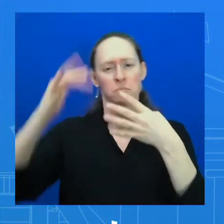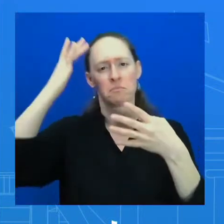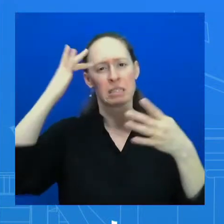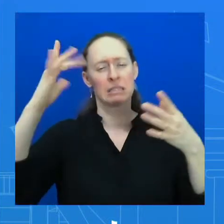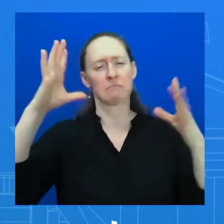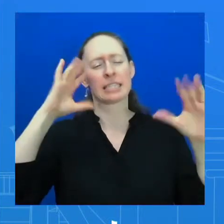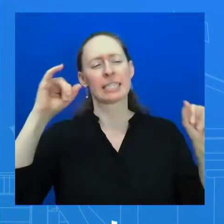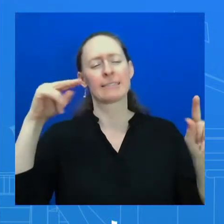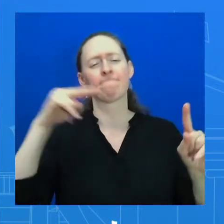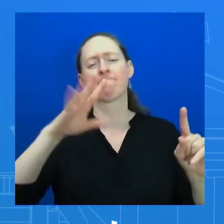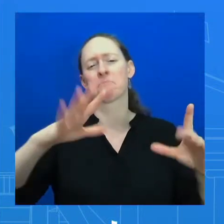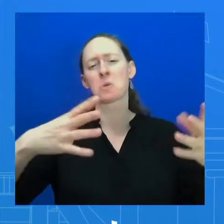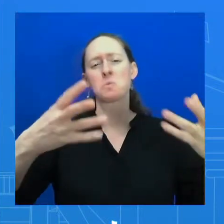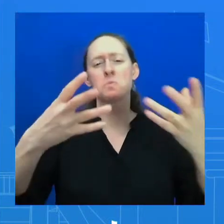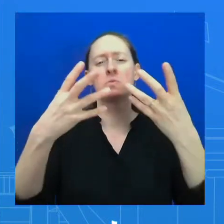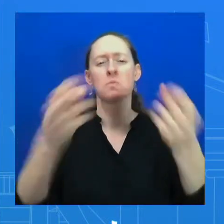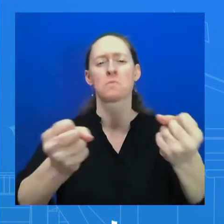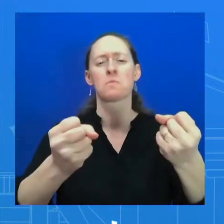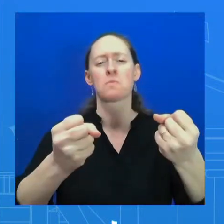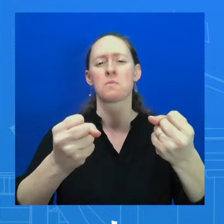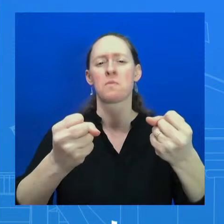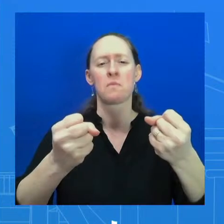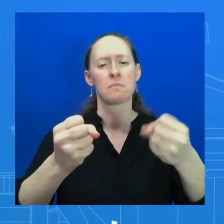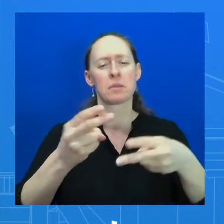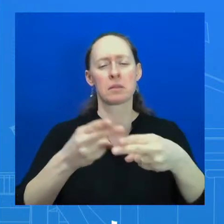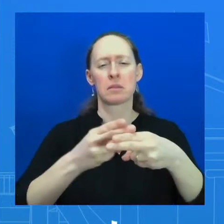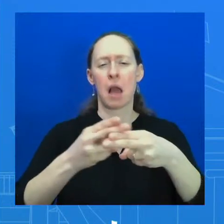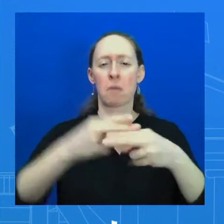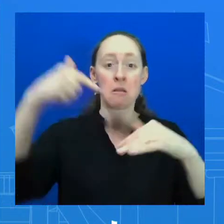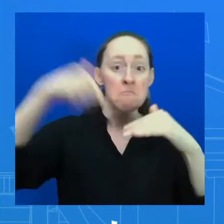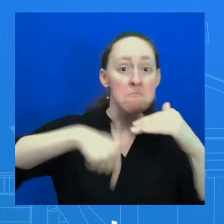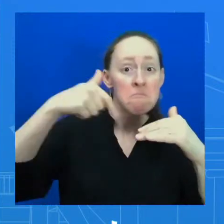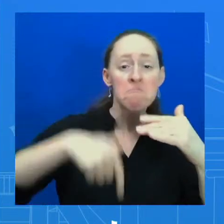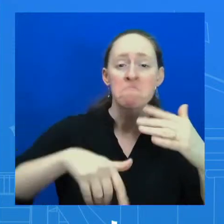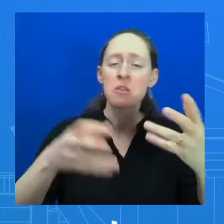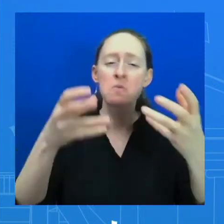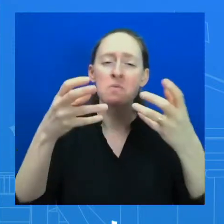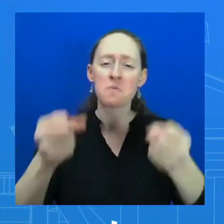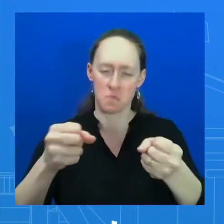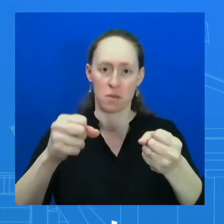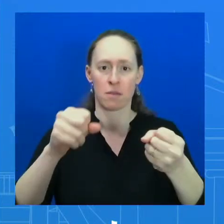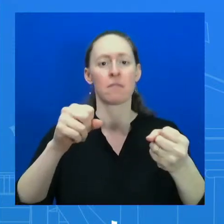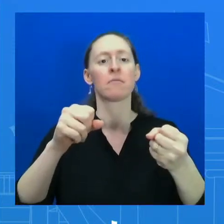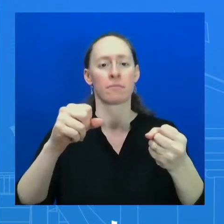LNG needs of our allies. And the temporary pause does not impact current LNG exports.